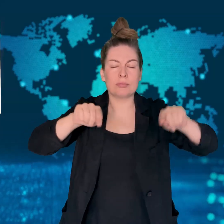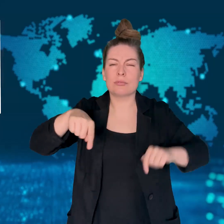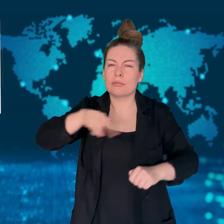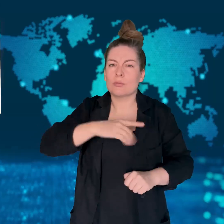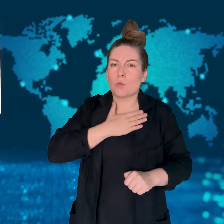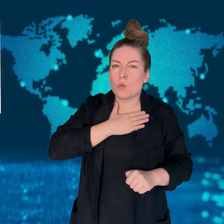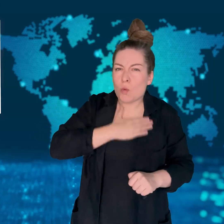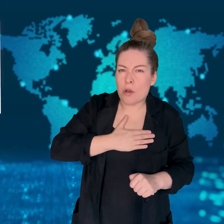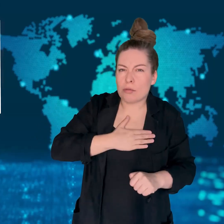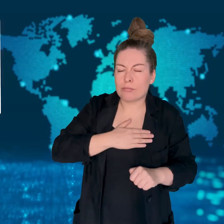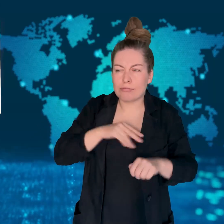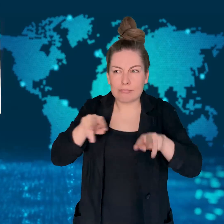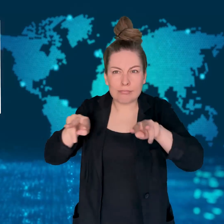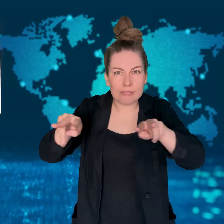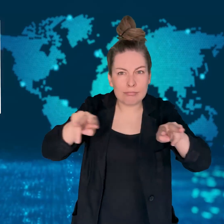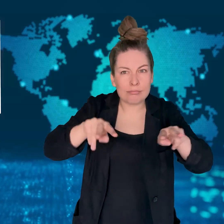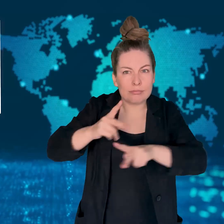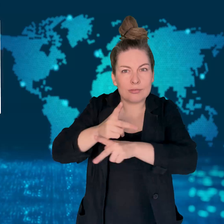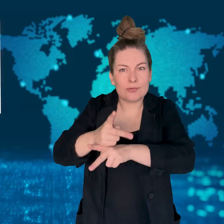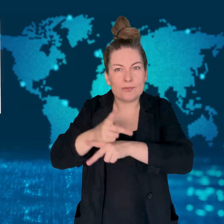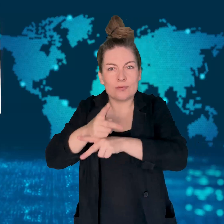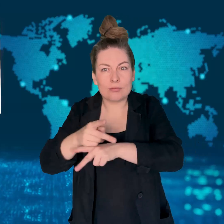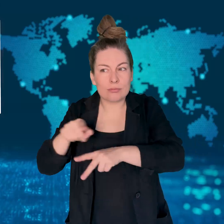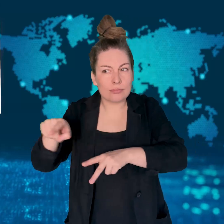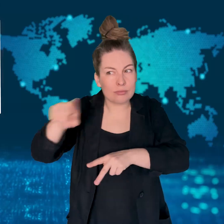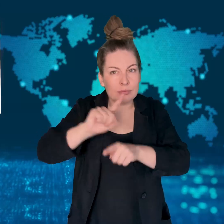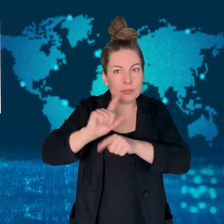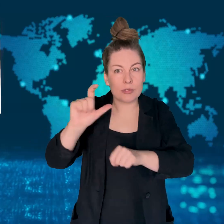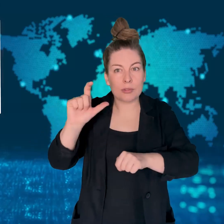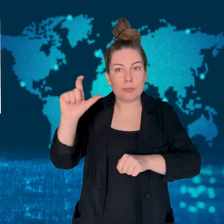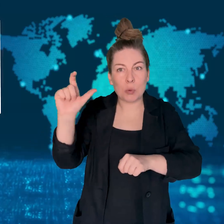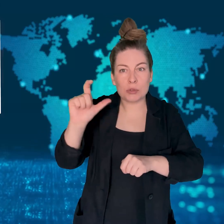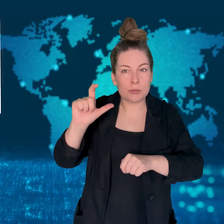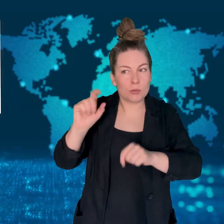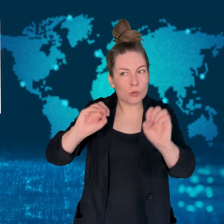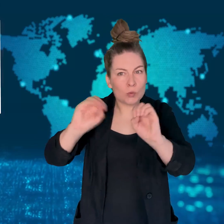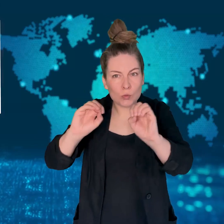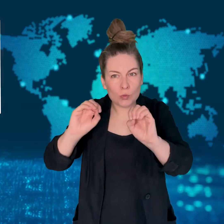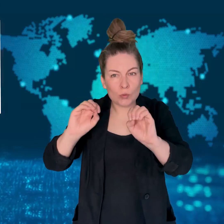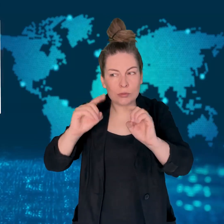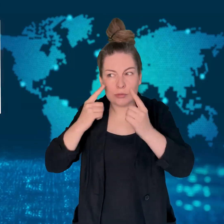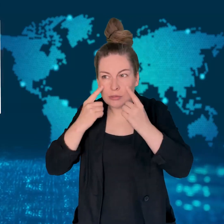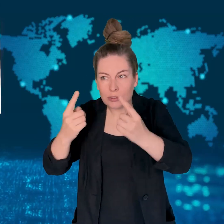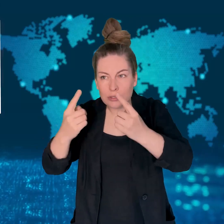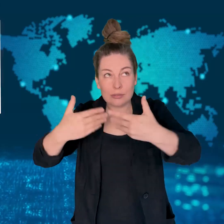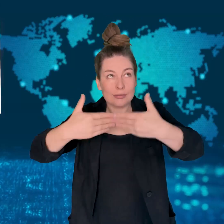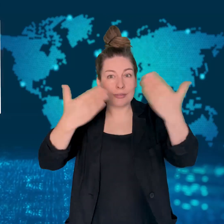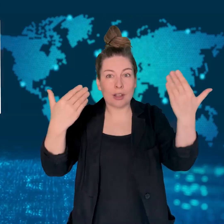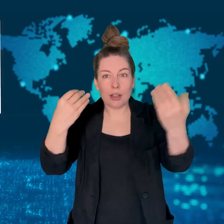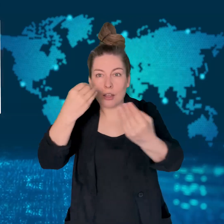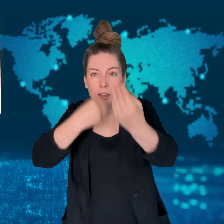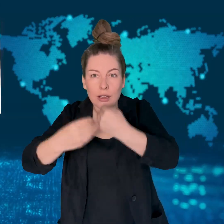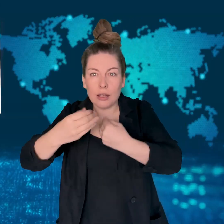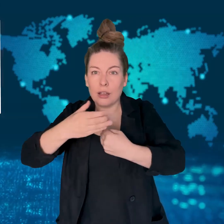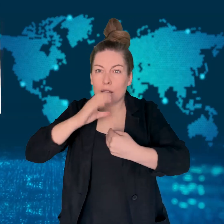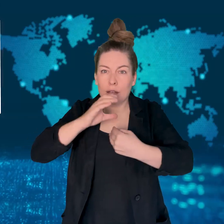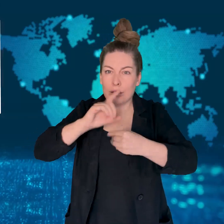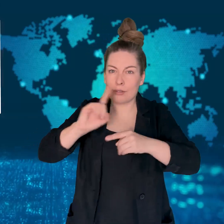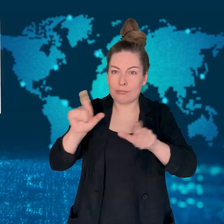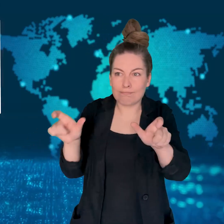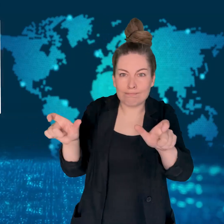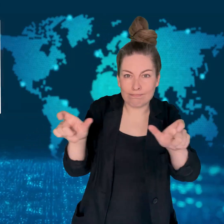and celebrate with their families.